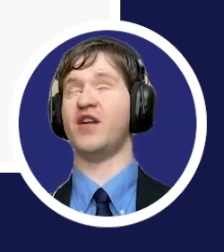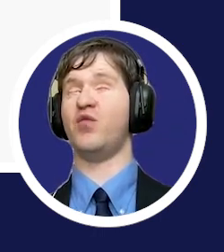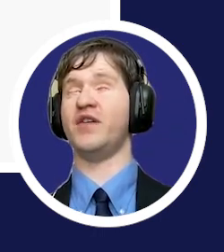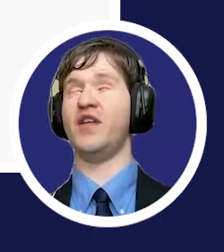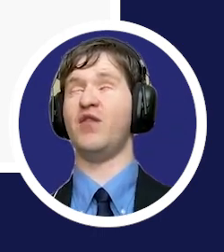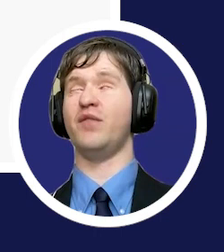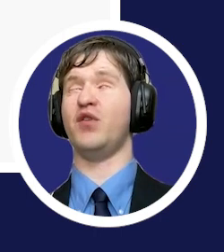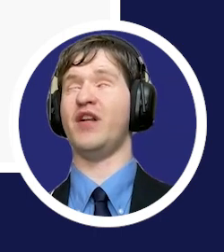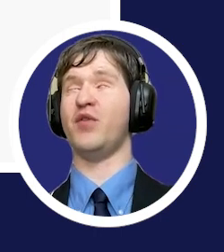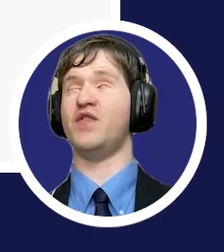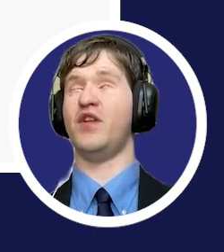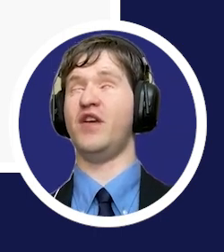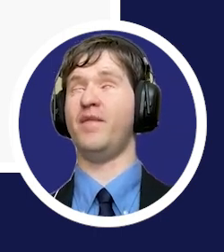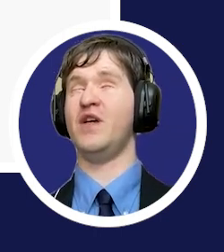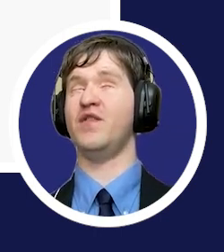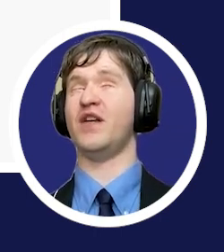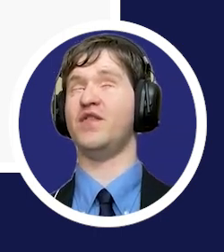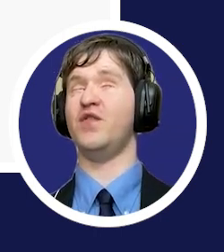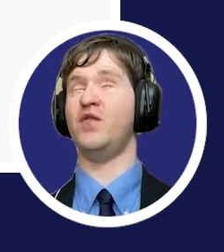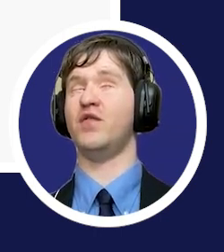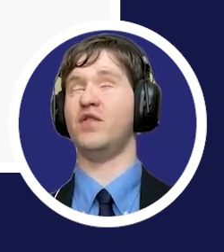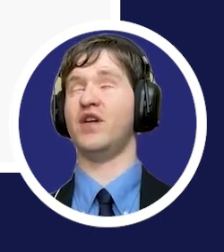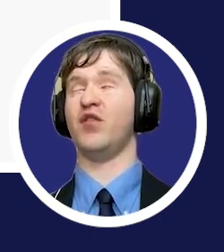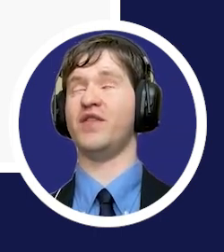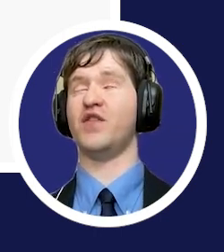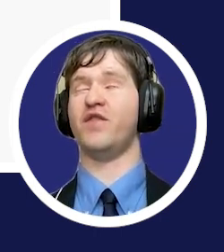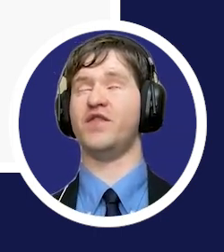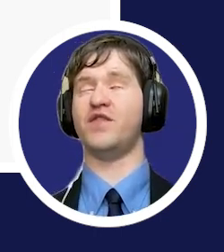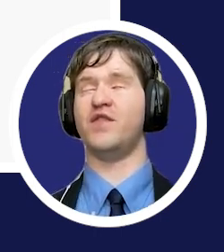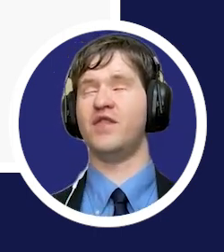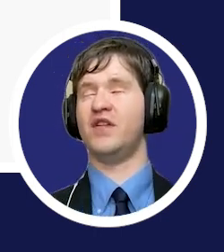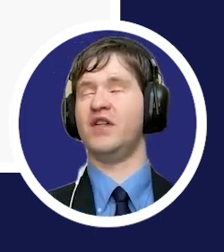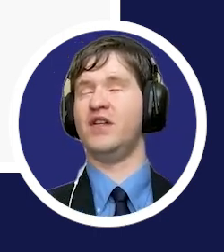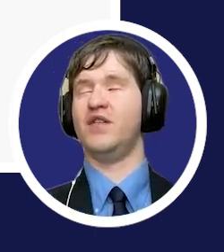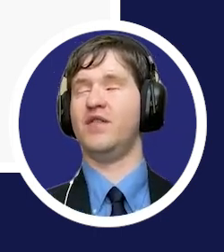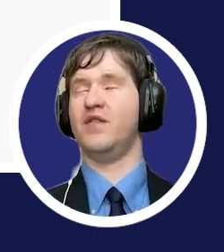Title I: equal employment opportunity, Title II: government services,